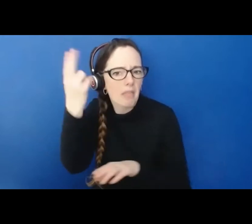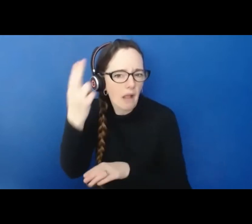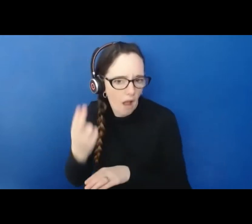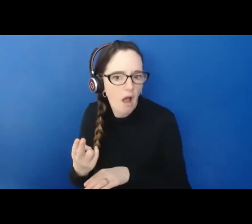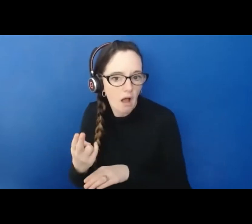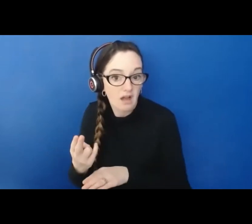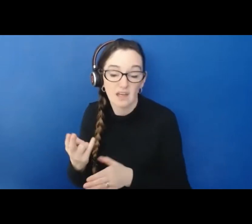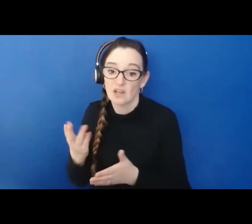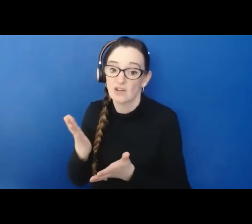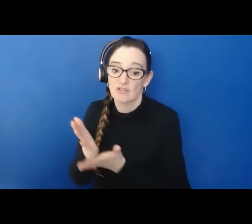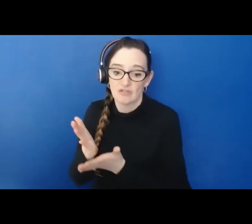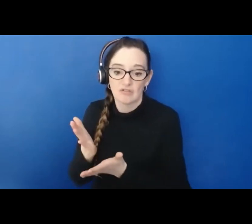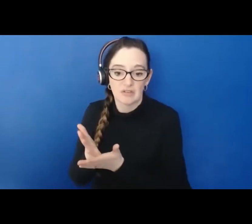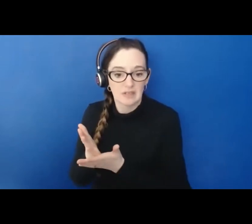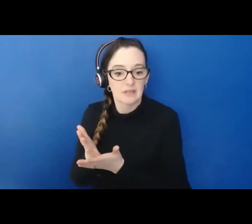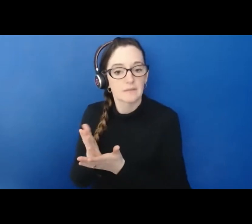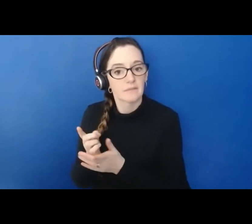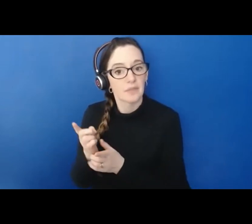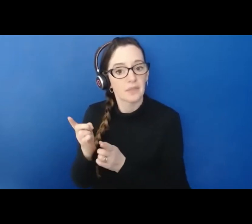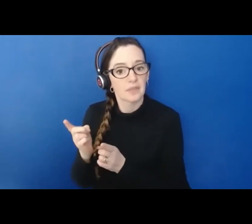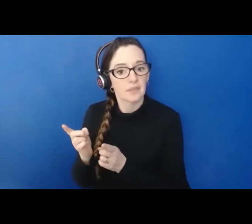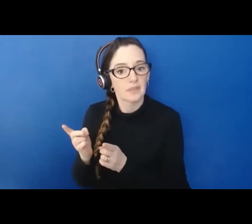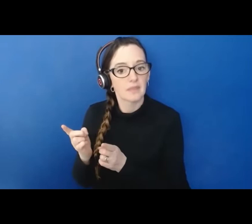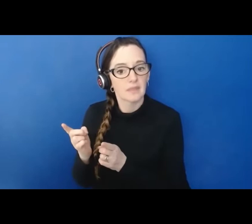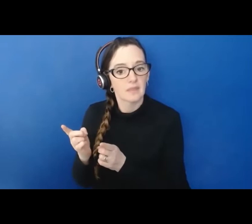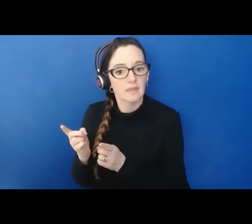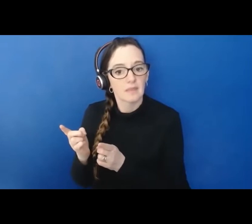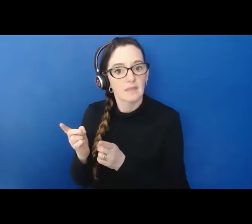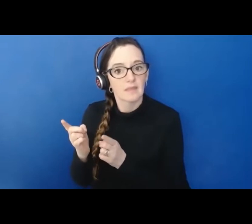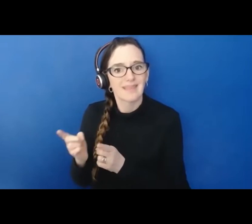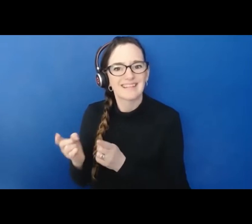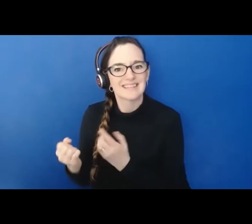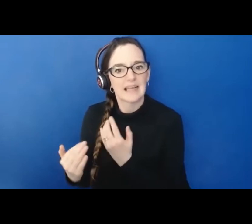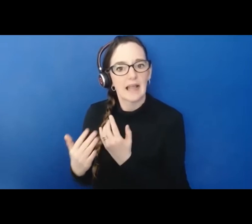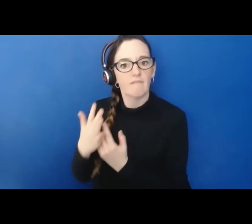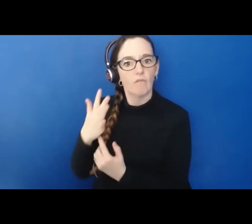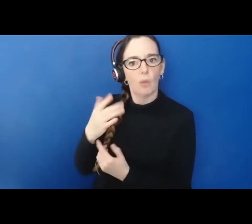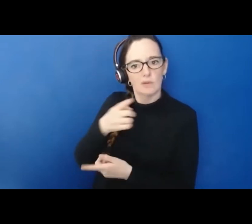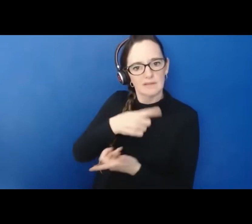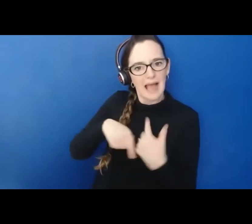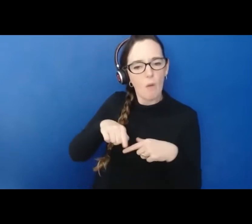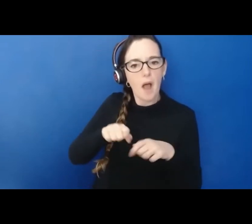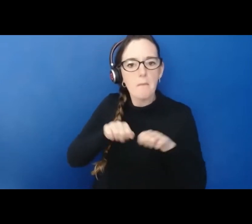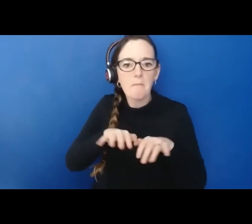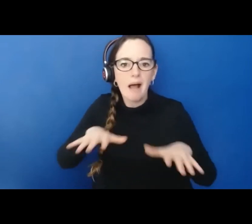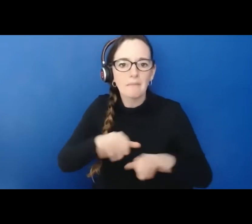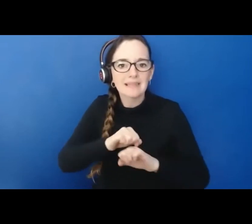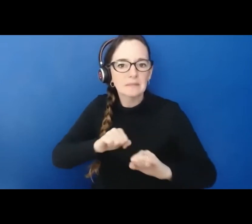as a site for public art through it's This Is Public Space programme. We've spent the last year interacting with